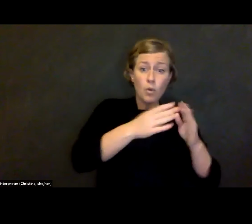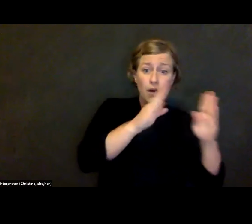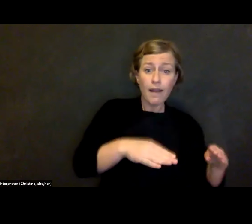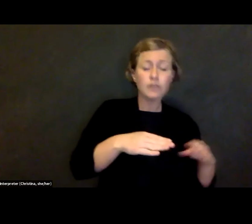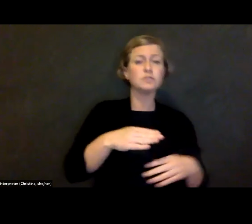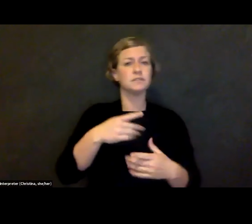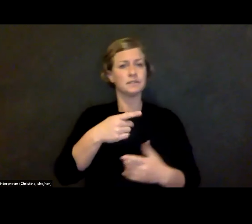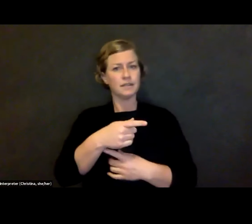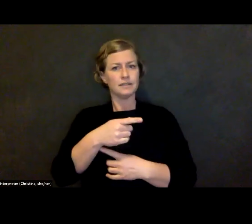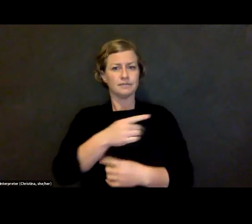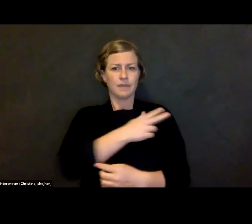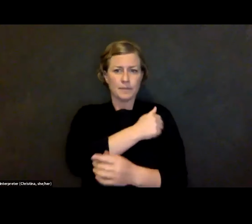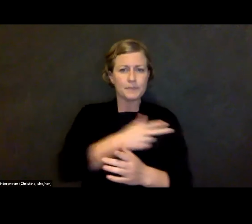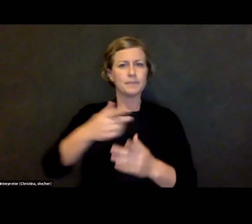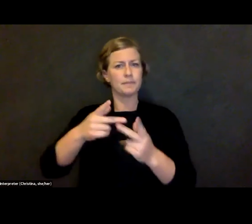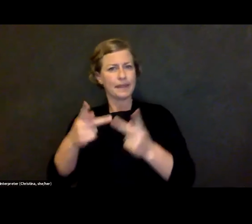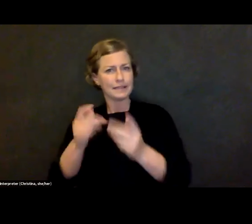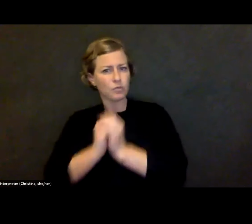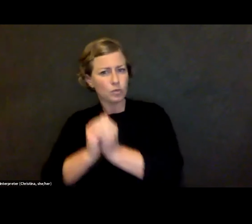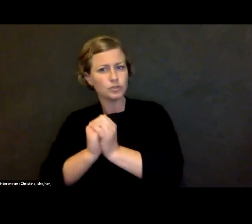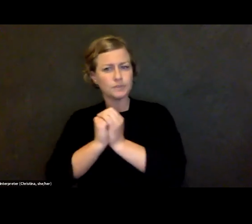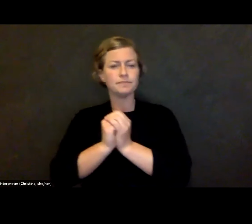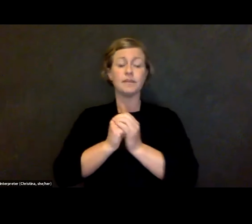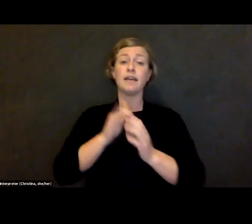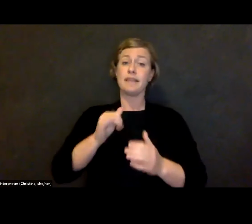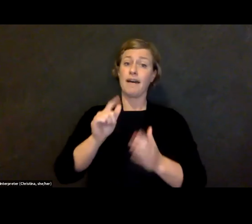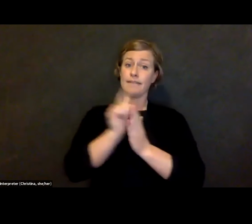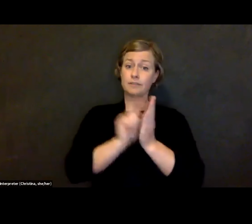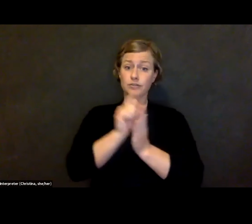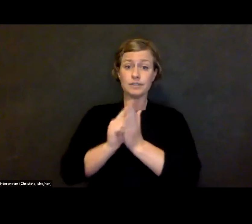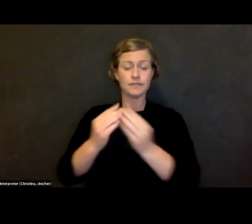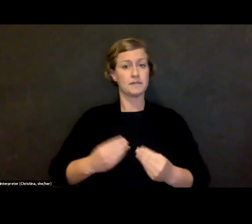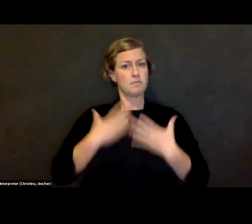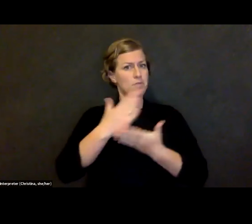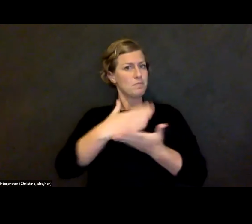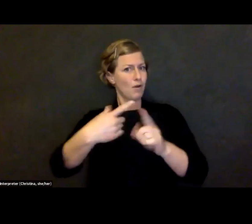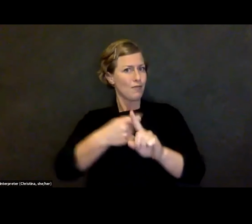to prevent I.C.E. inforcement actions at sensitive locations like courthouses, health care